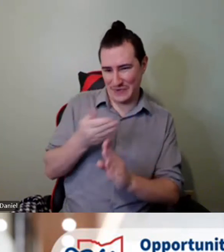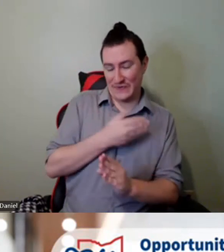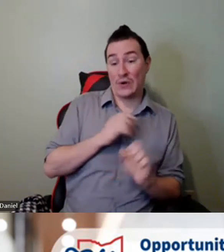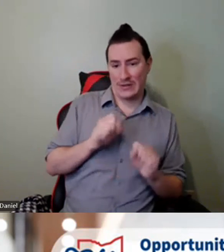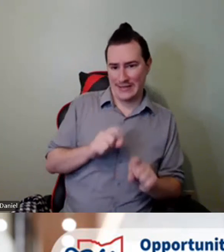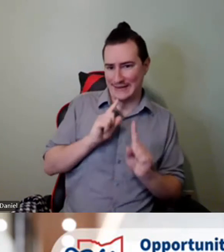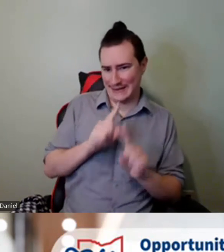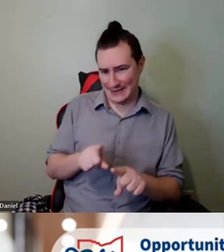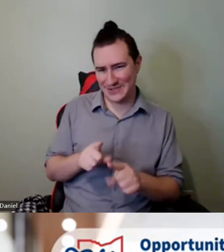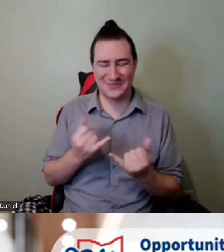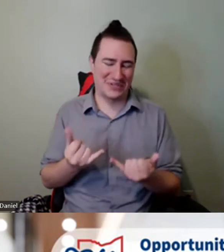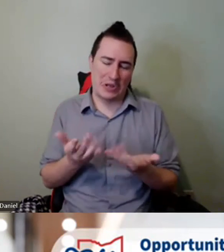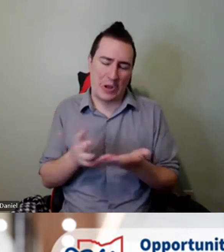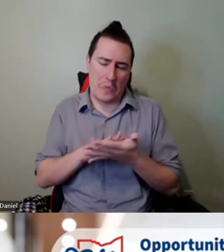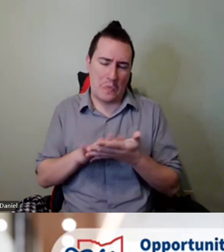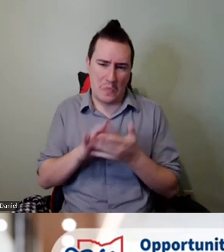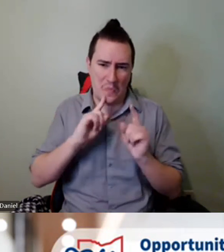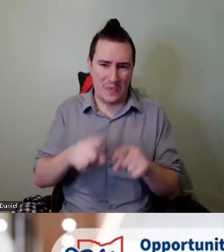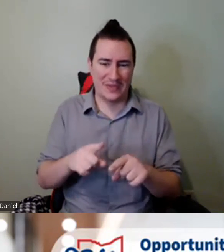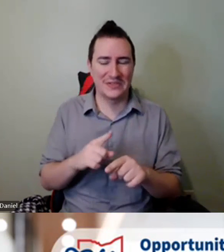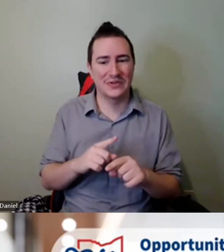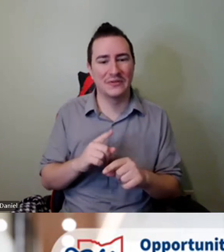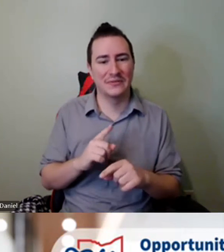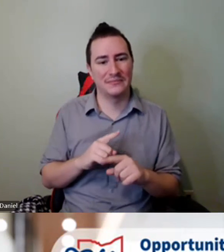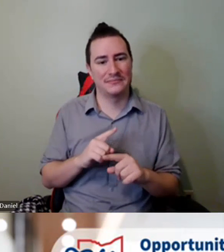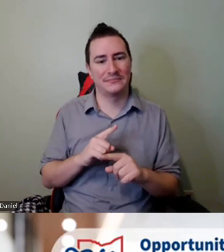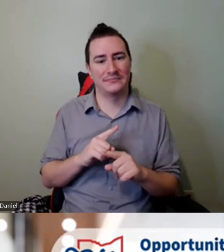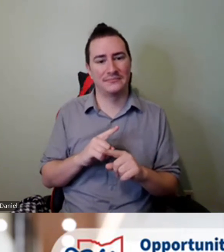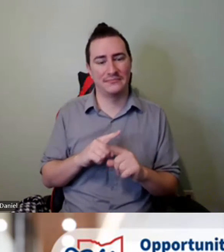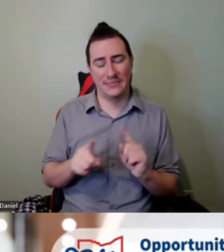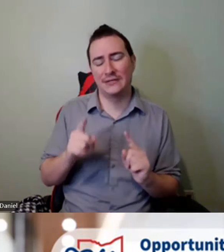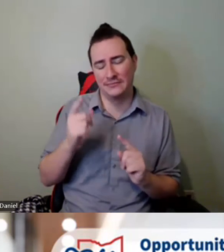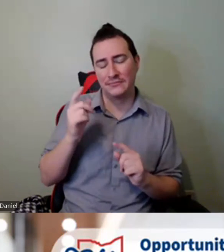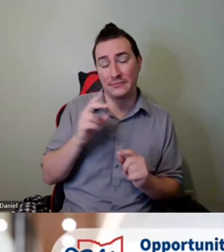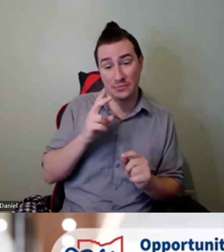does--this is addressed in the EEOC guide, and so we could certainly help connect you with that.